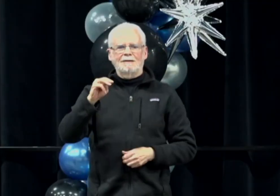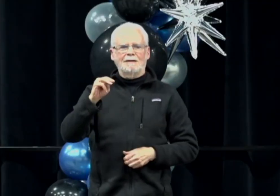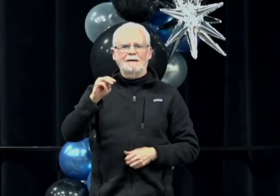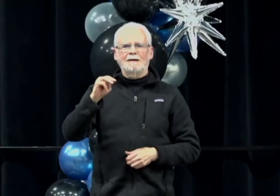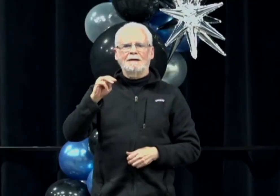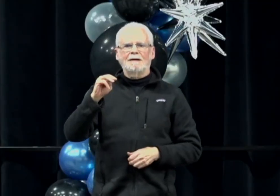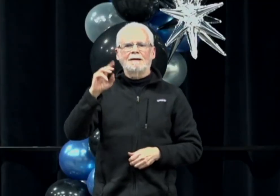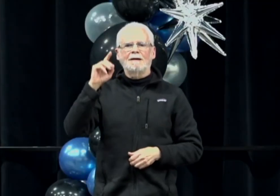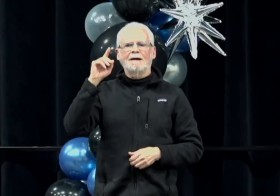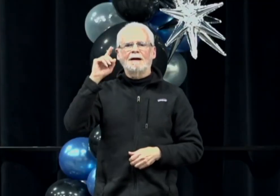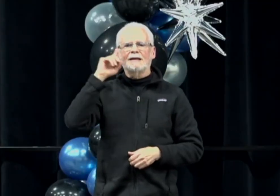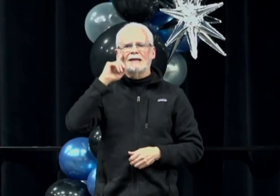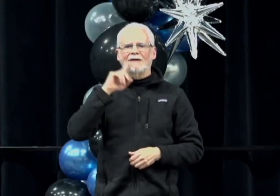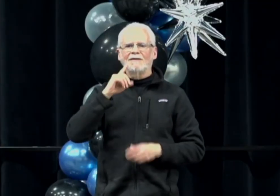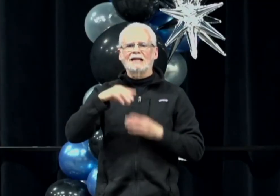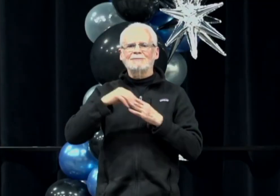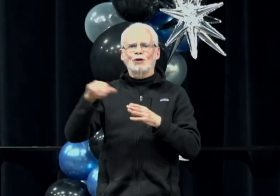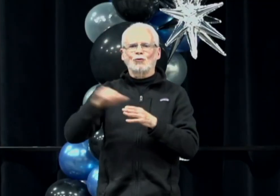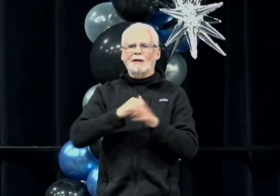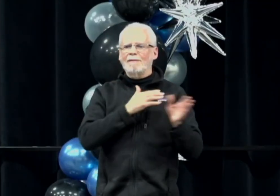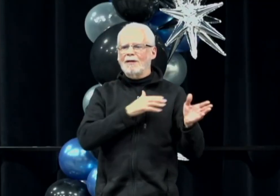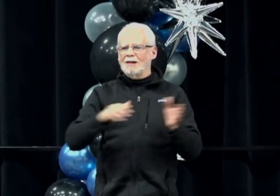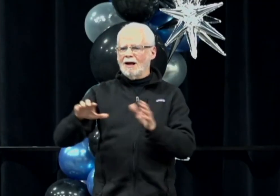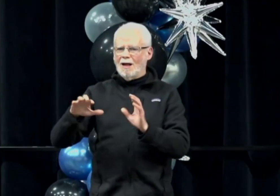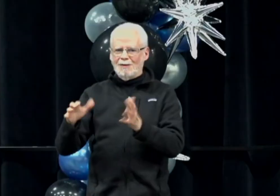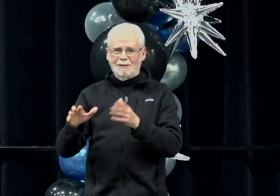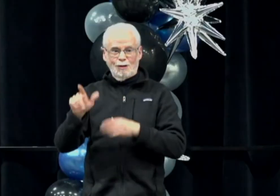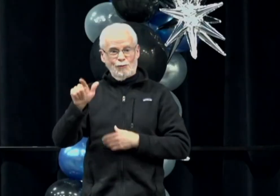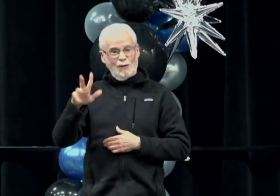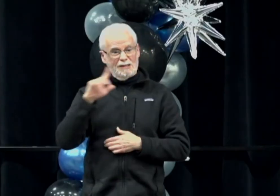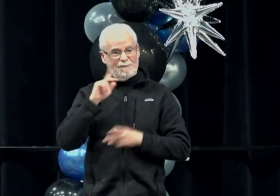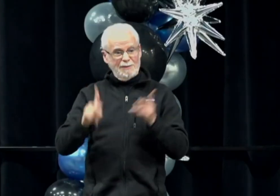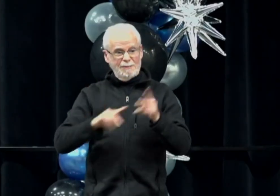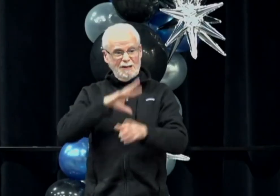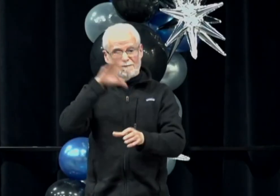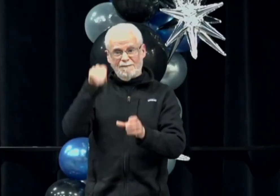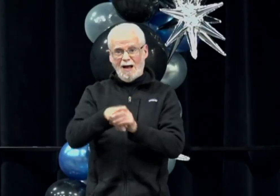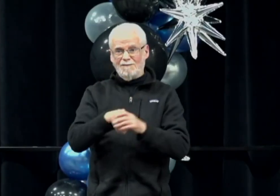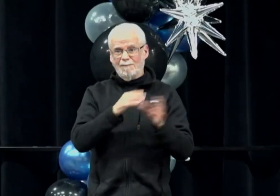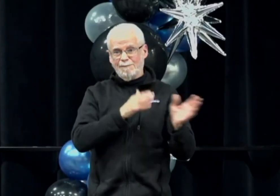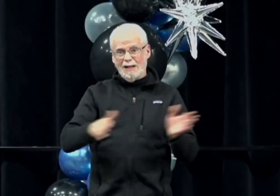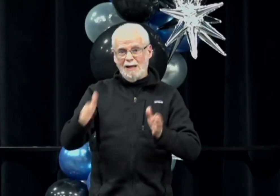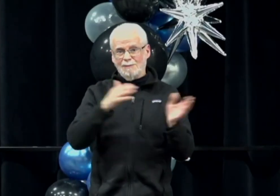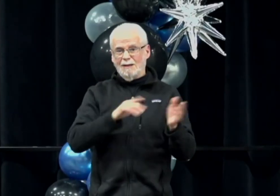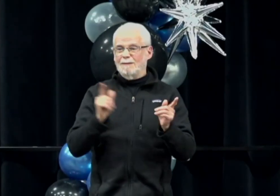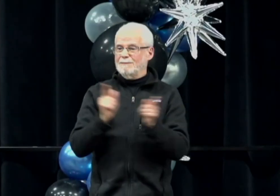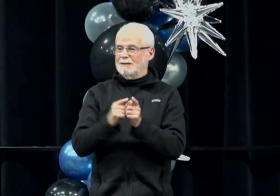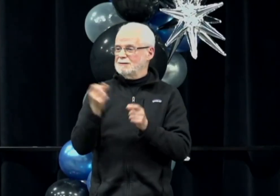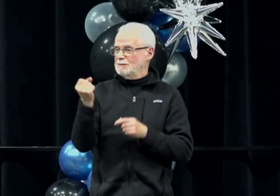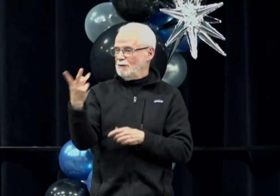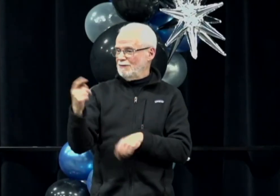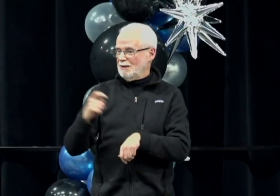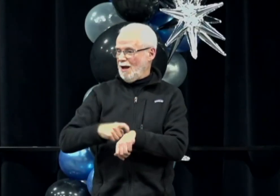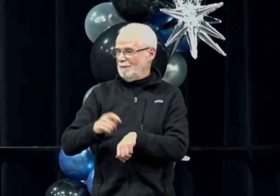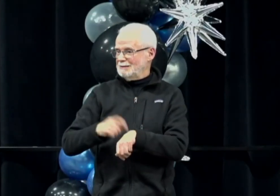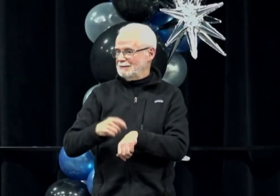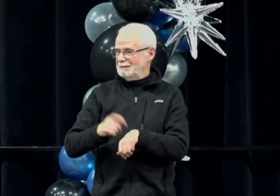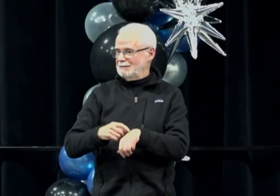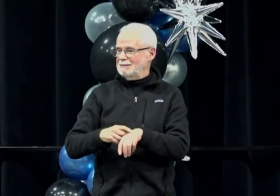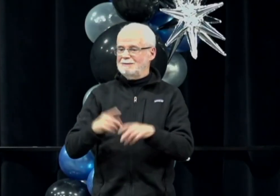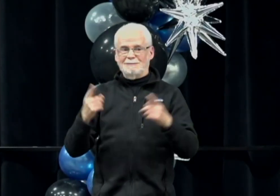to gauge Deaf people’s interest in leadership training. Responses were overwhelmingly positive.